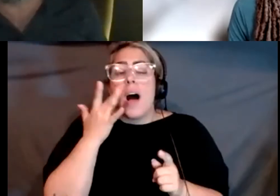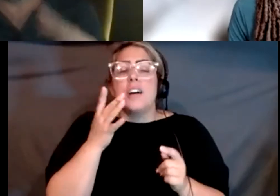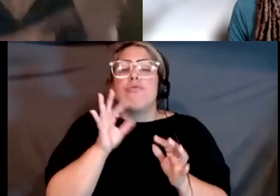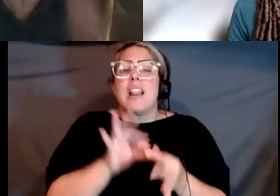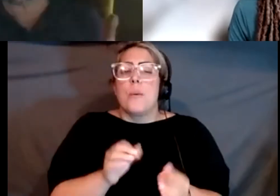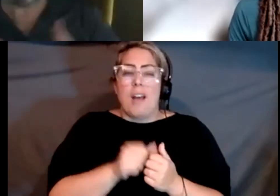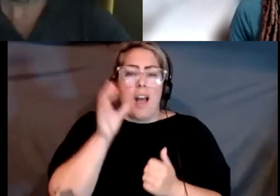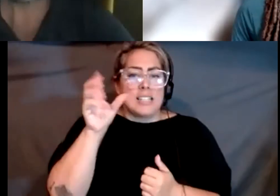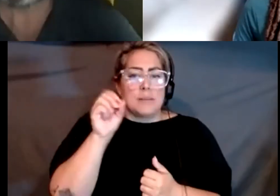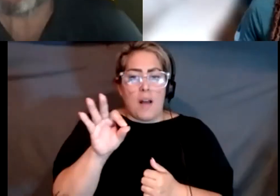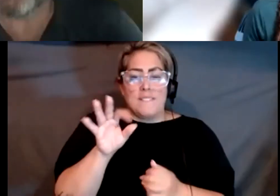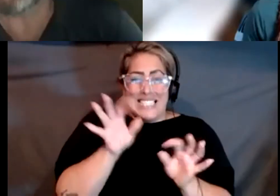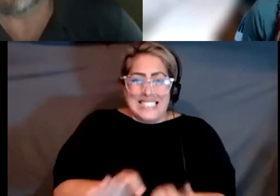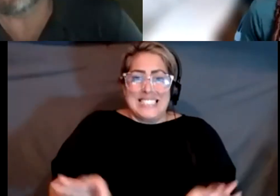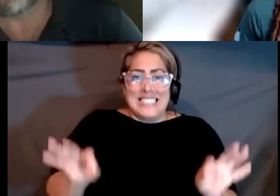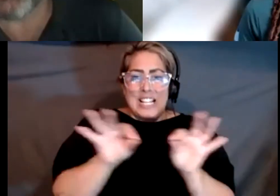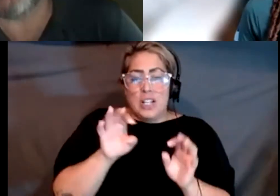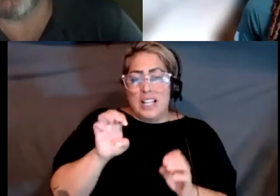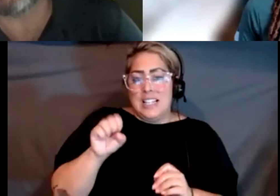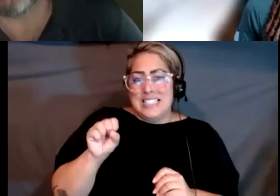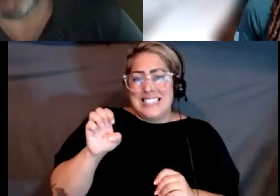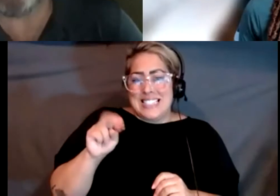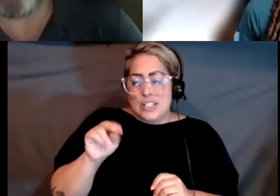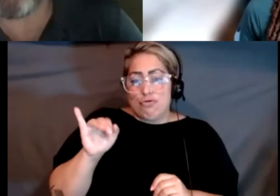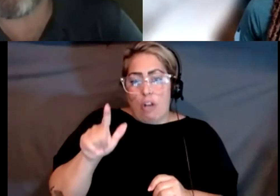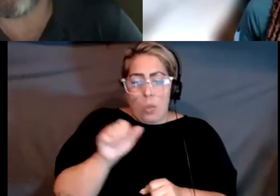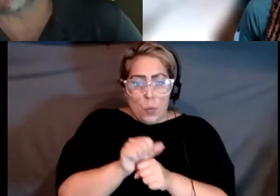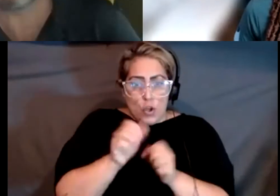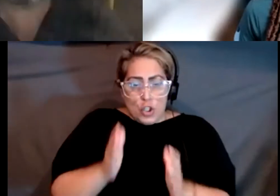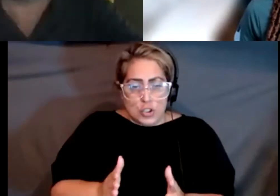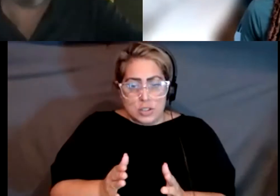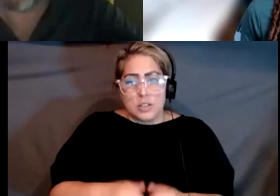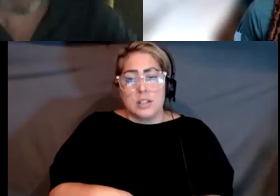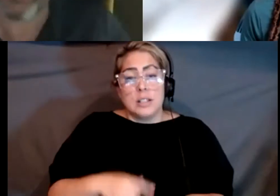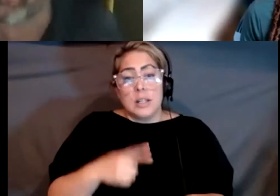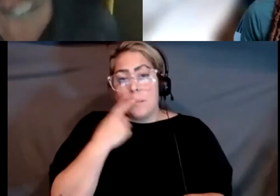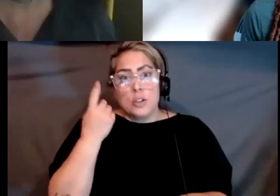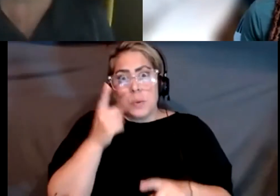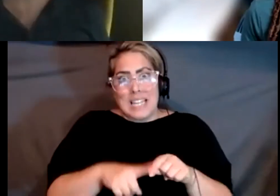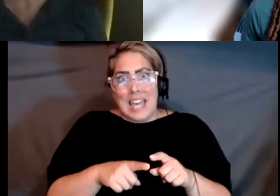cannot get rid of all of our doctors. Cannot